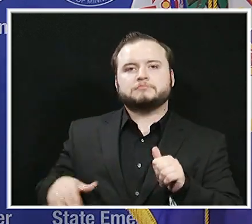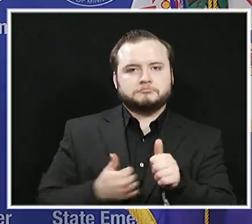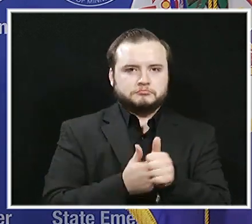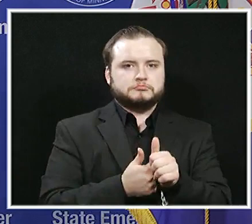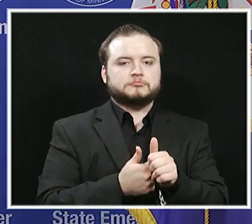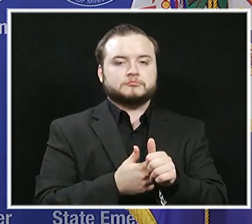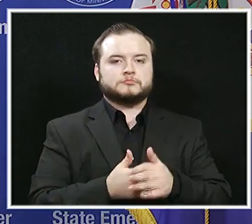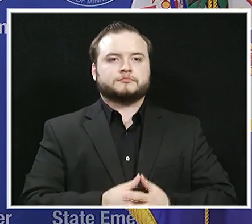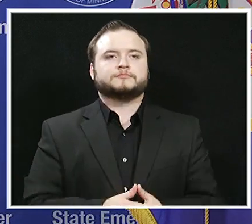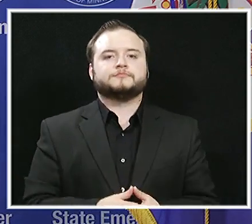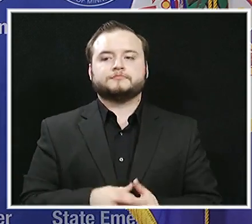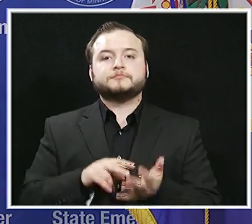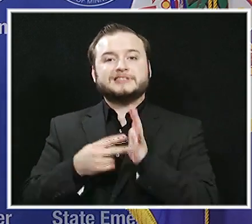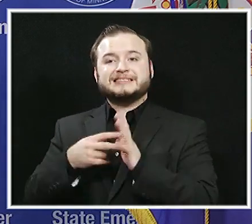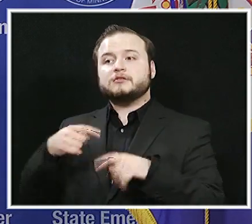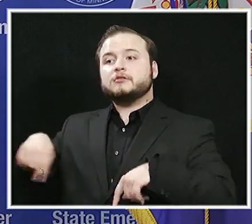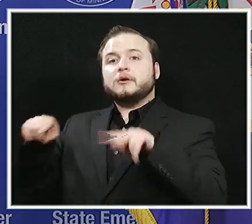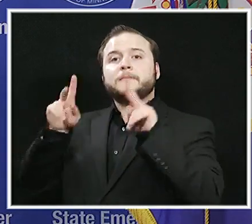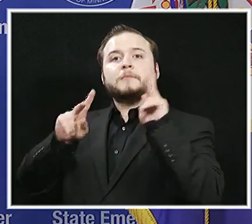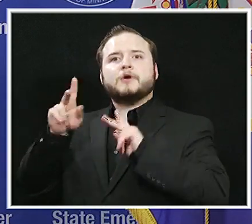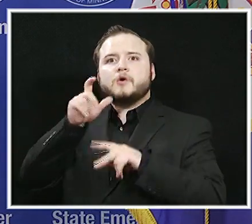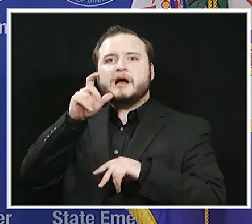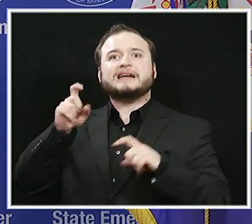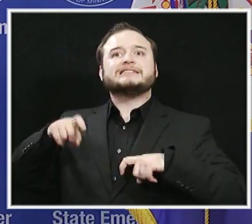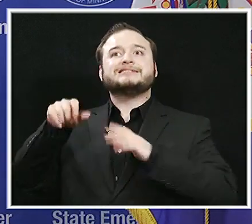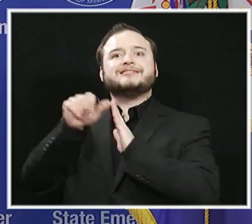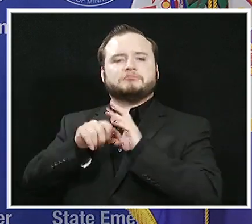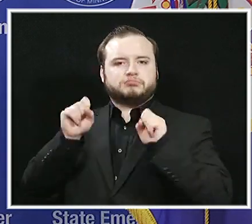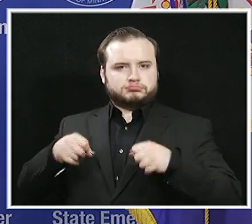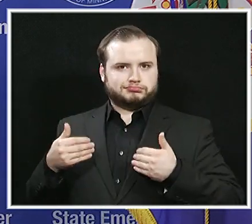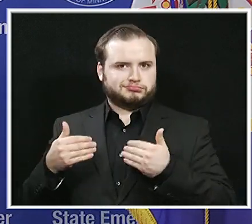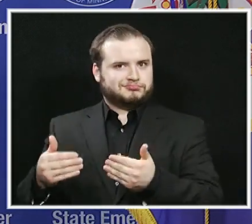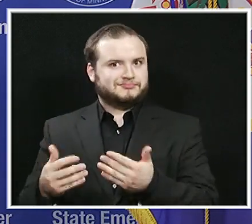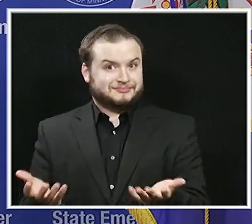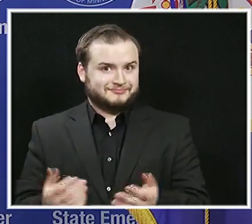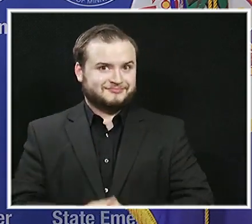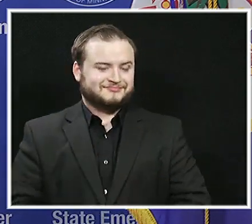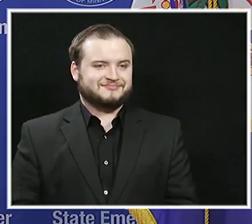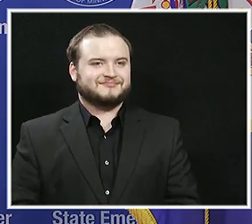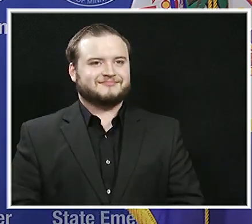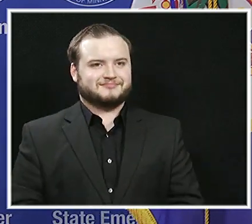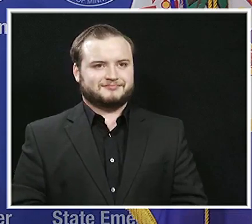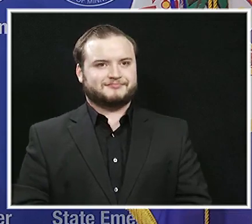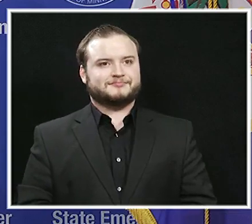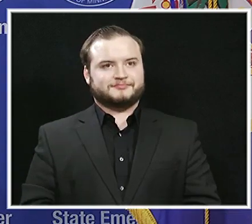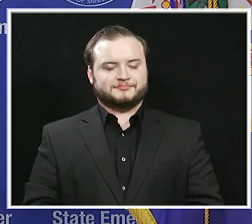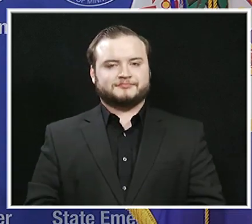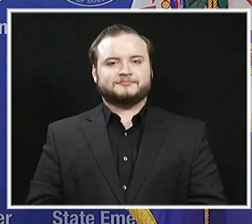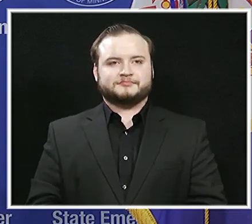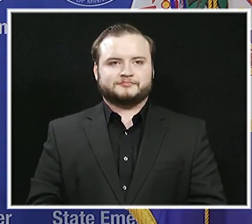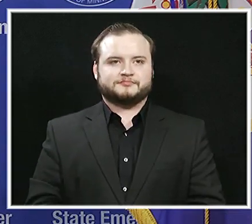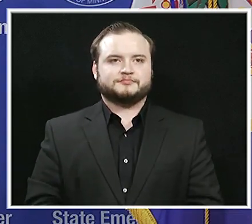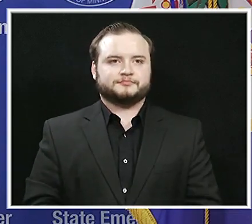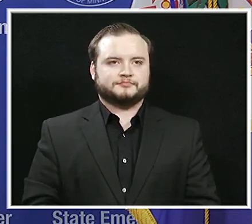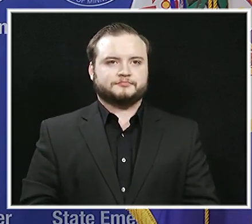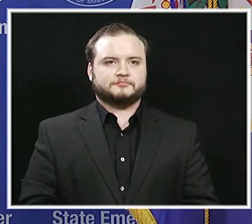can can. Now that we have excess of that, we're going to start rolling people back in to have normal care. And they will work that out how